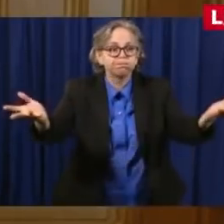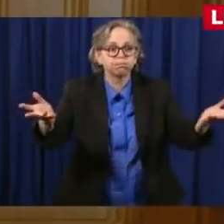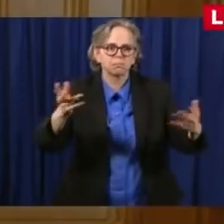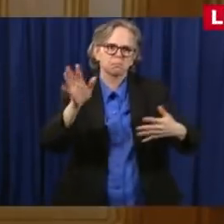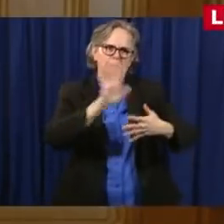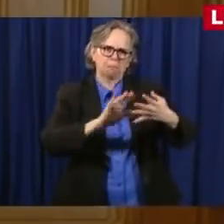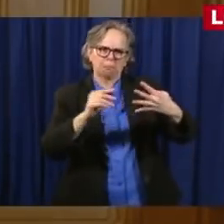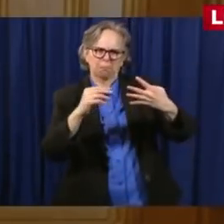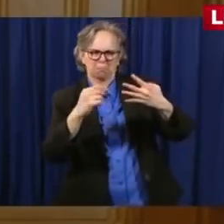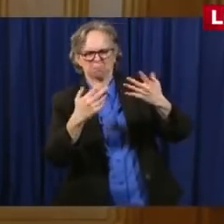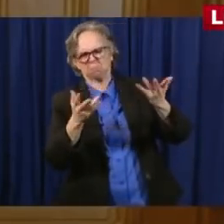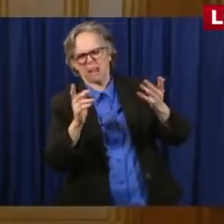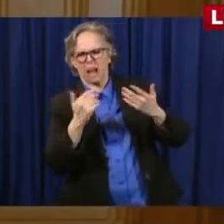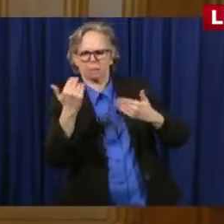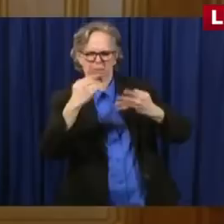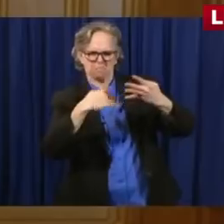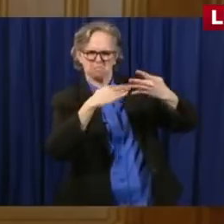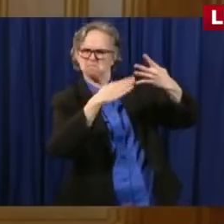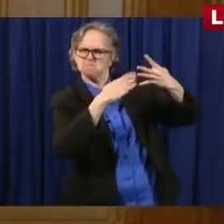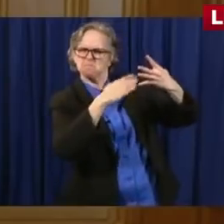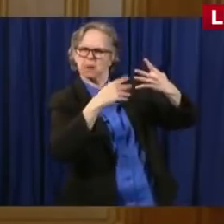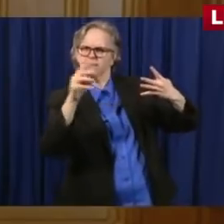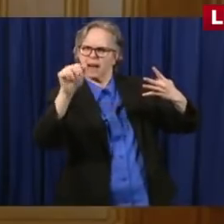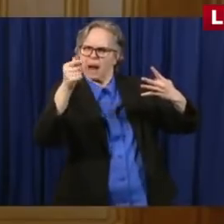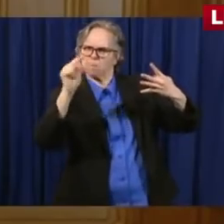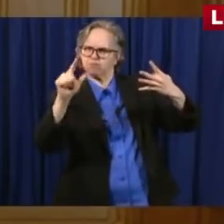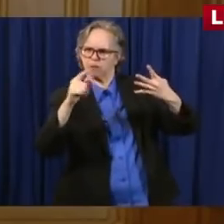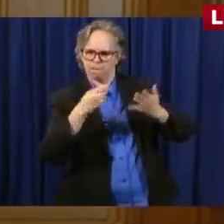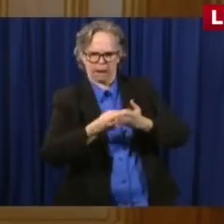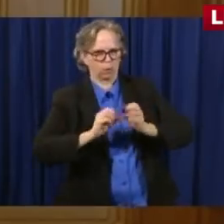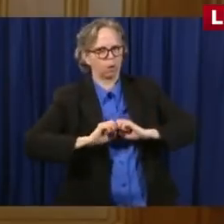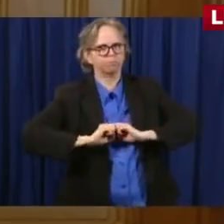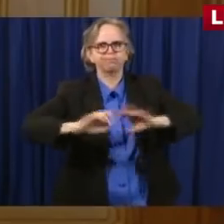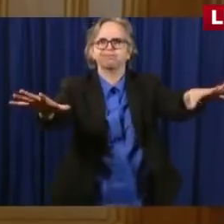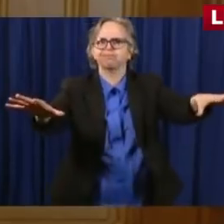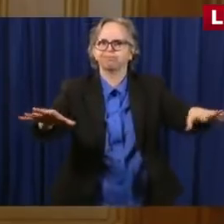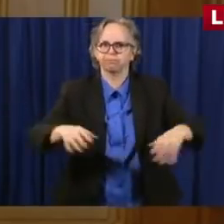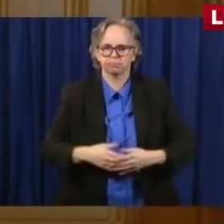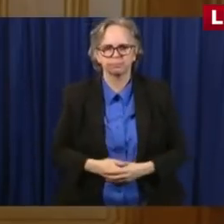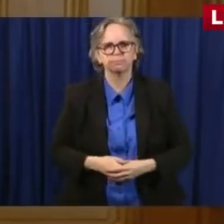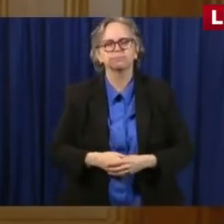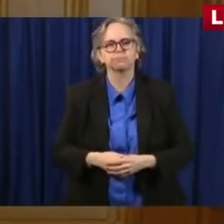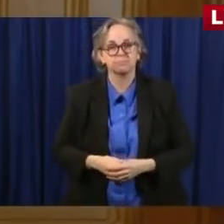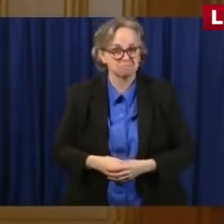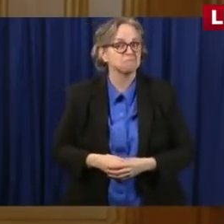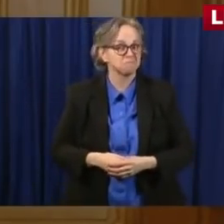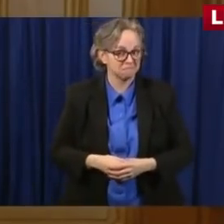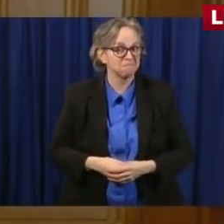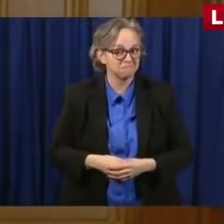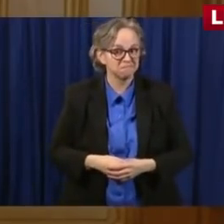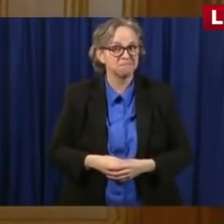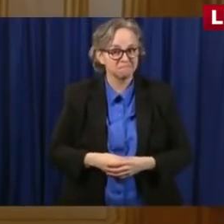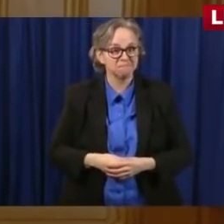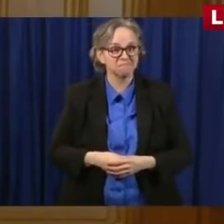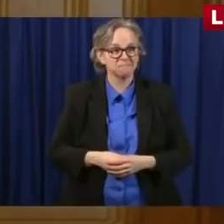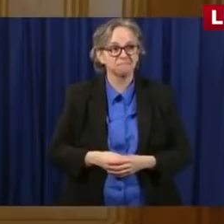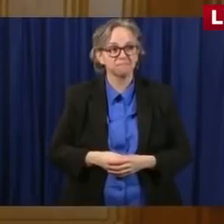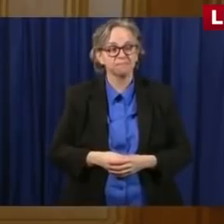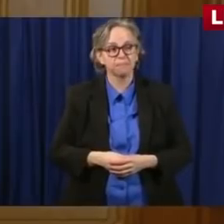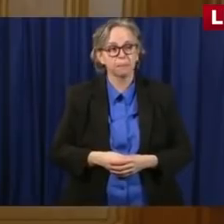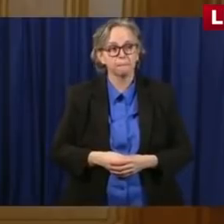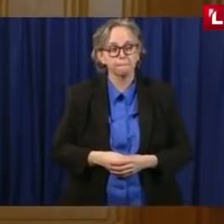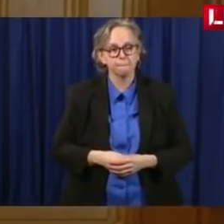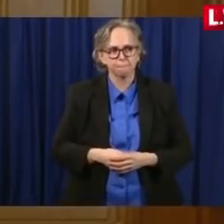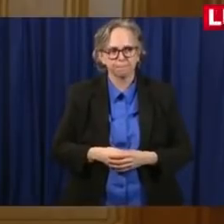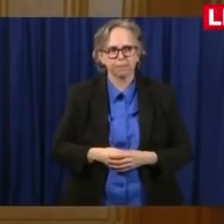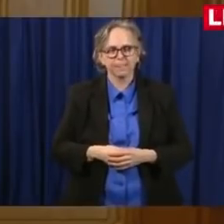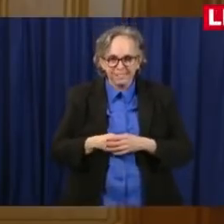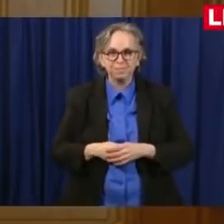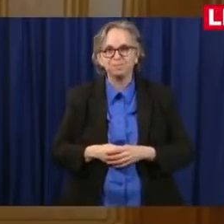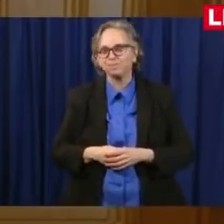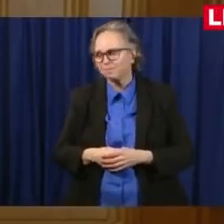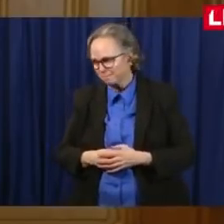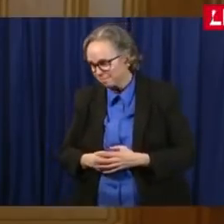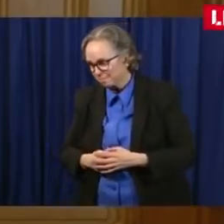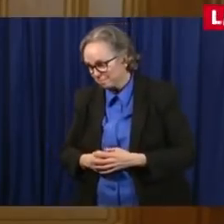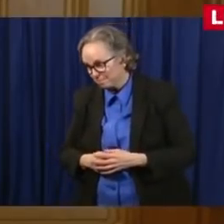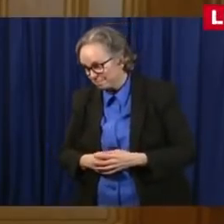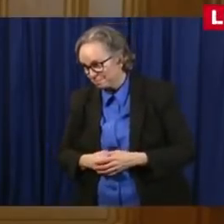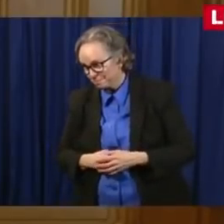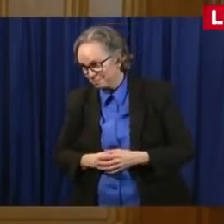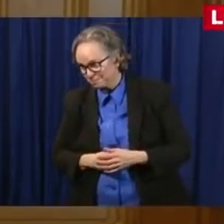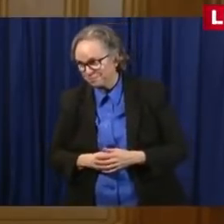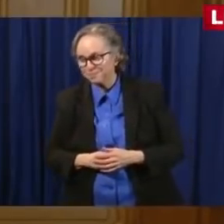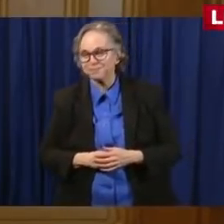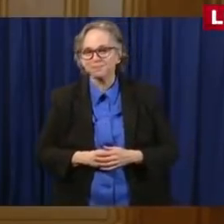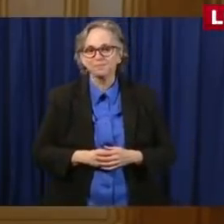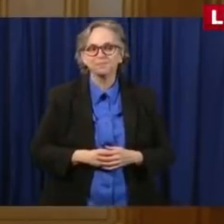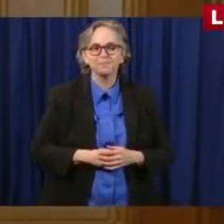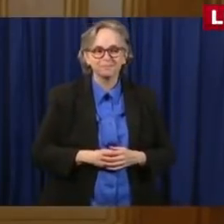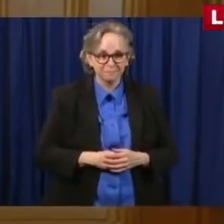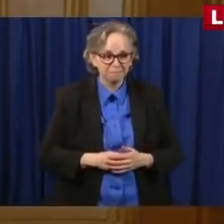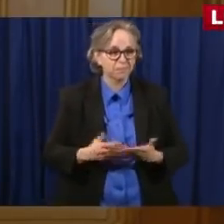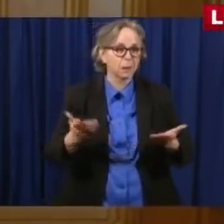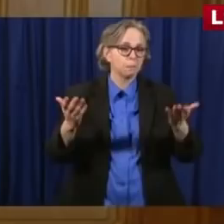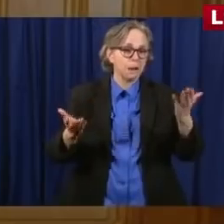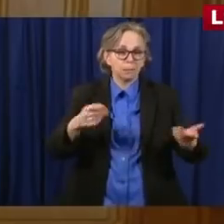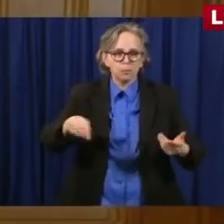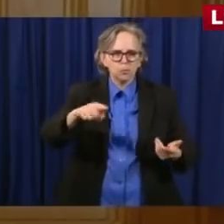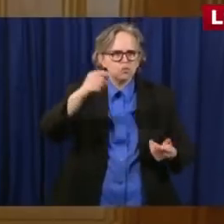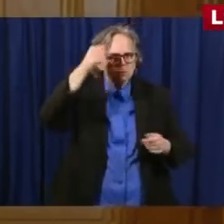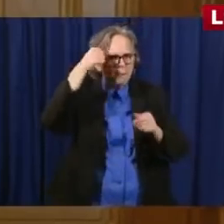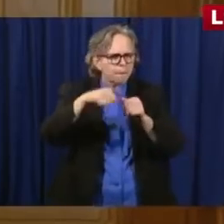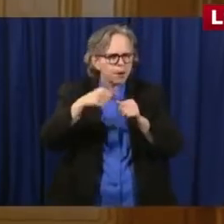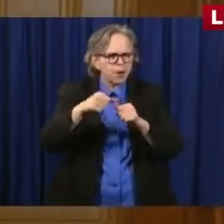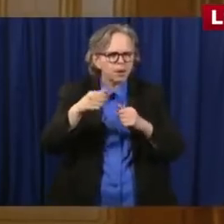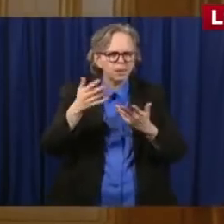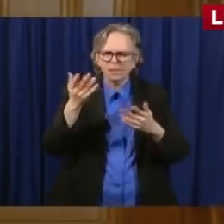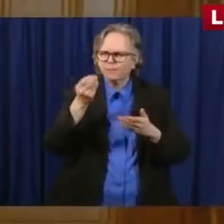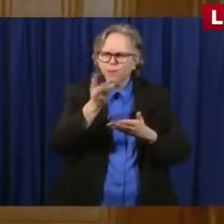CHECKS WILL START GOING OUT LATER THIS MONTH.